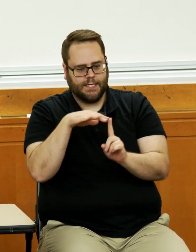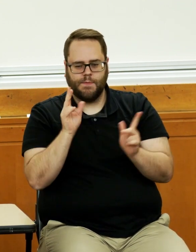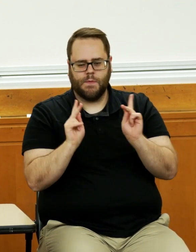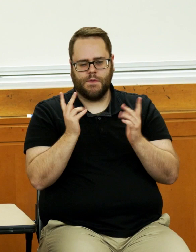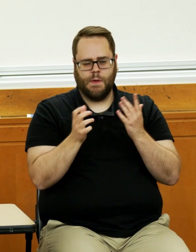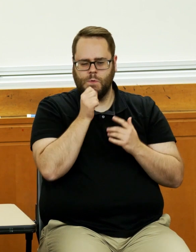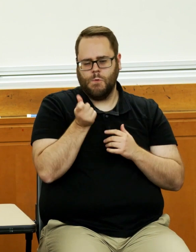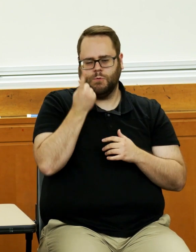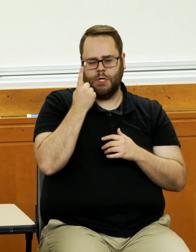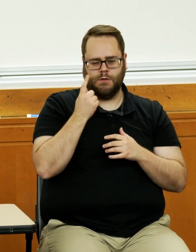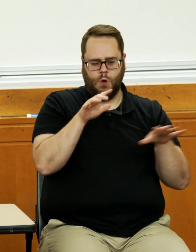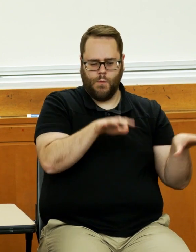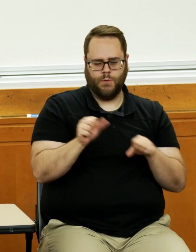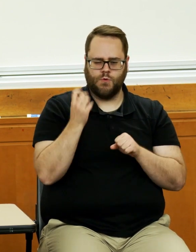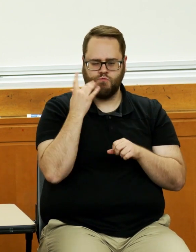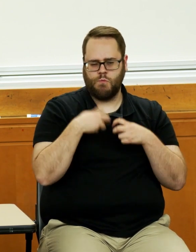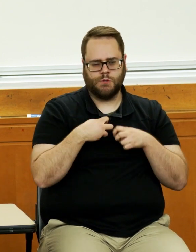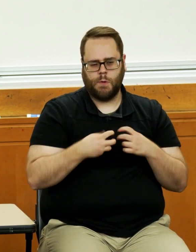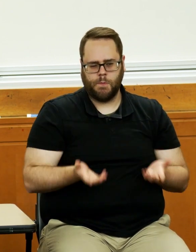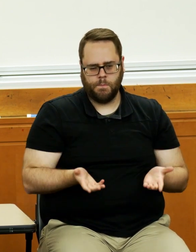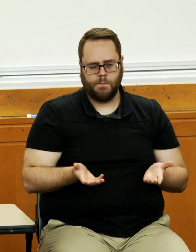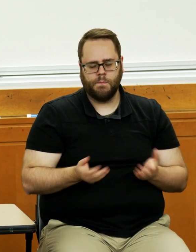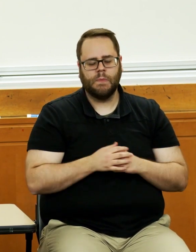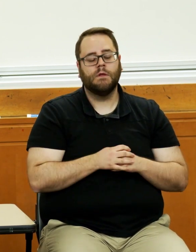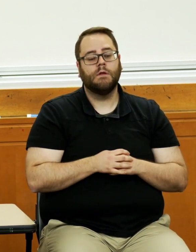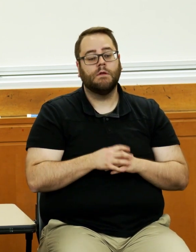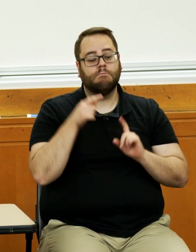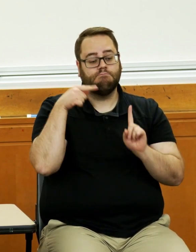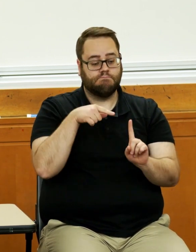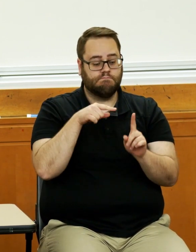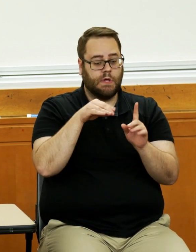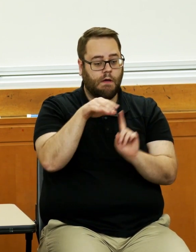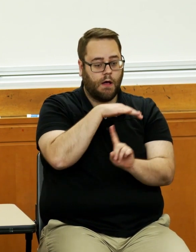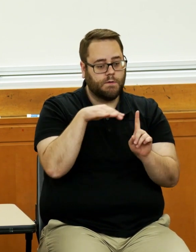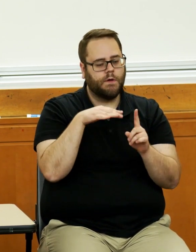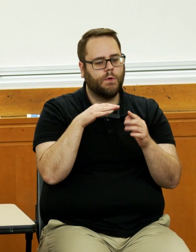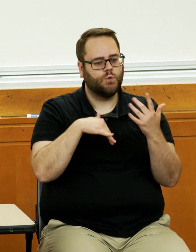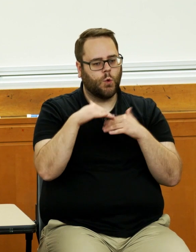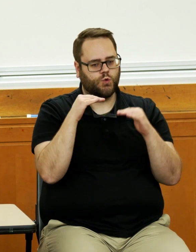makes appropriation a problem. Particularly in the context of social justice issues, you presumably